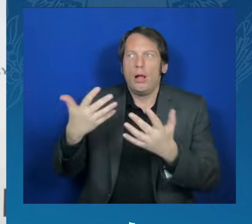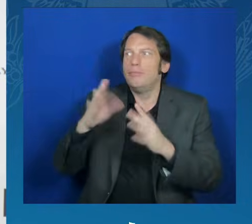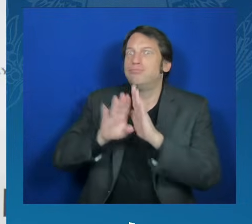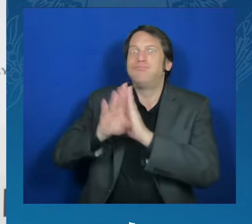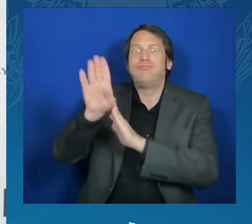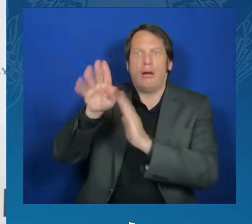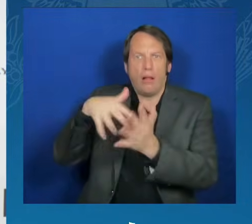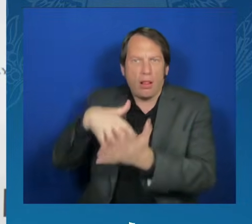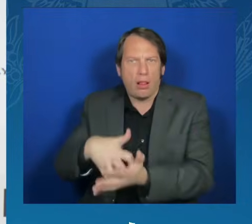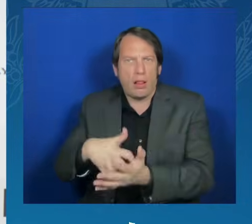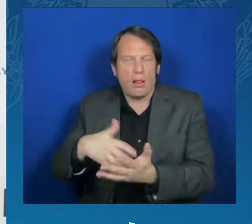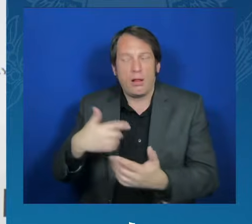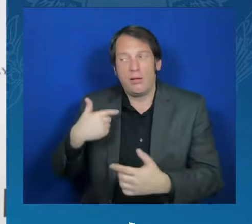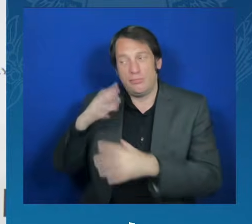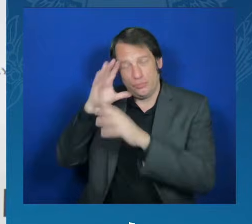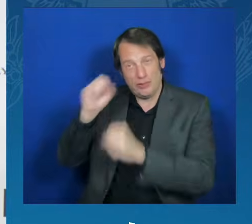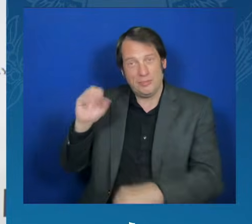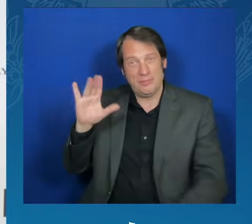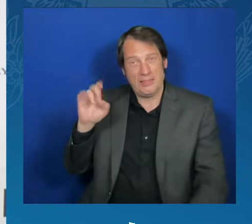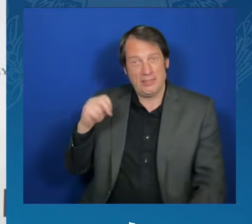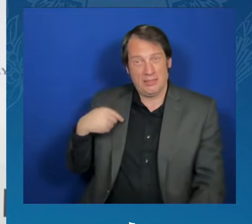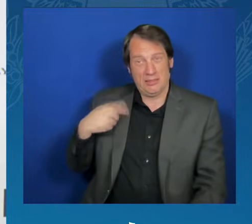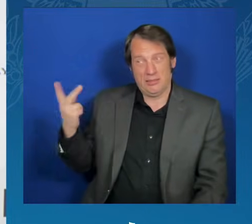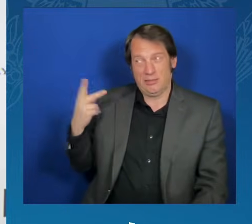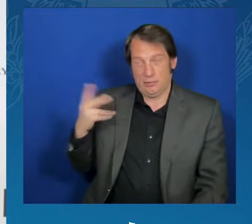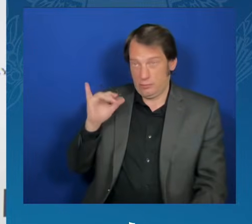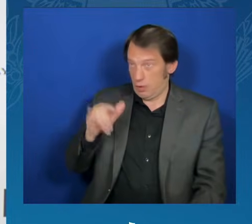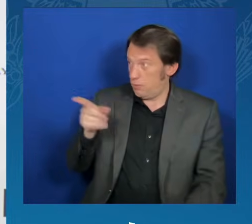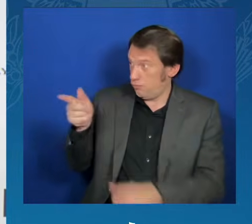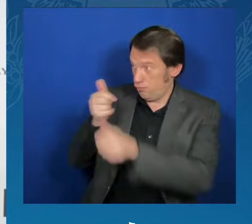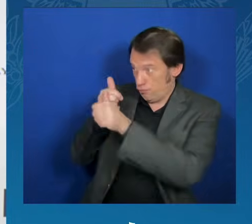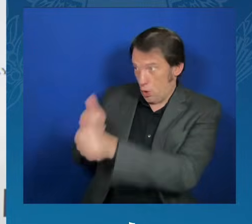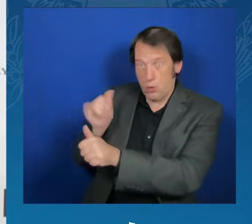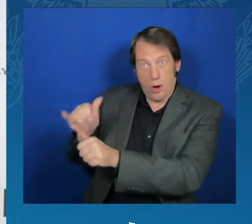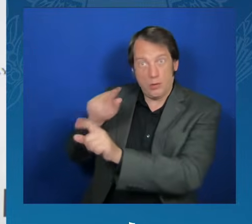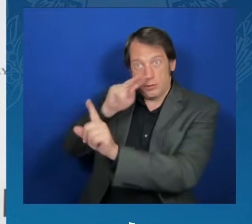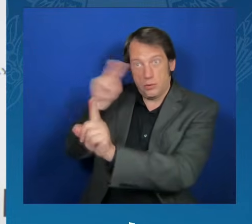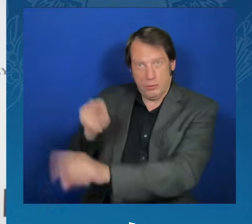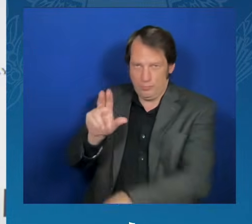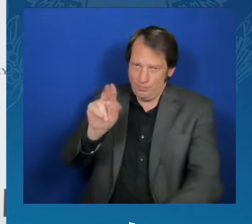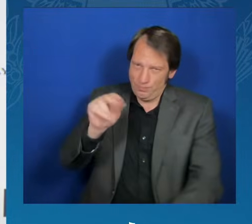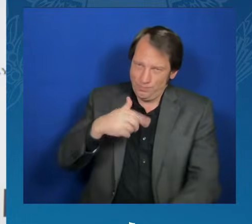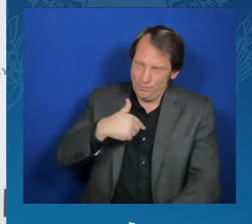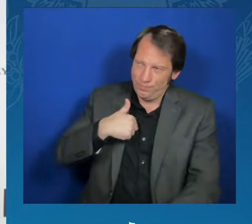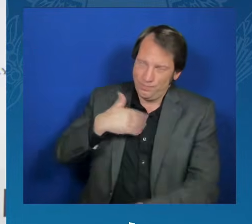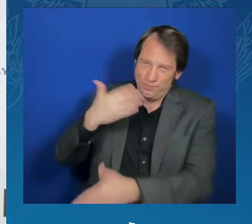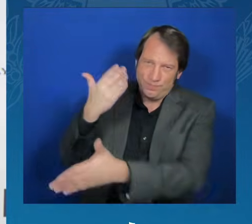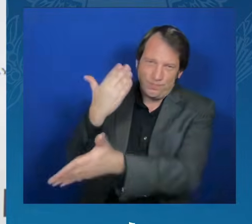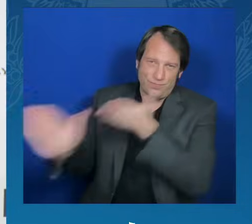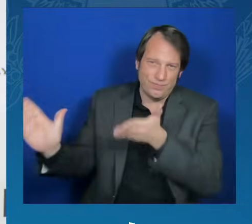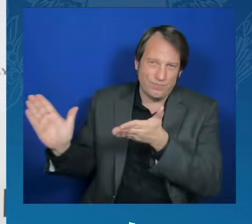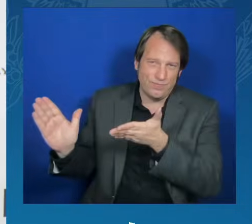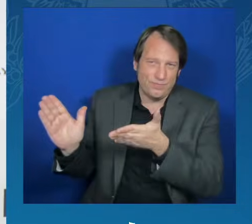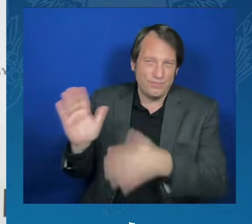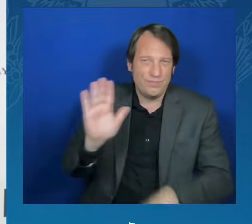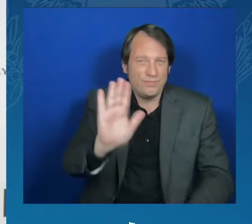And please do understand, our approach is not based on the virtues of charity.